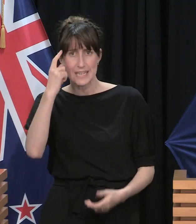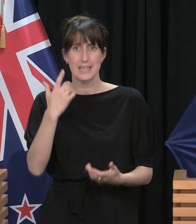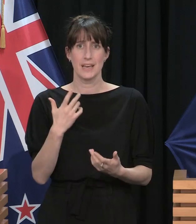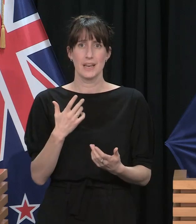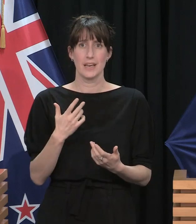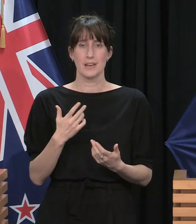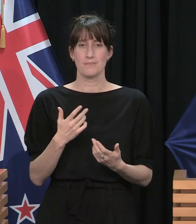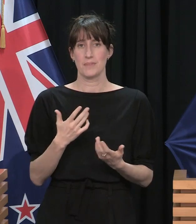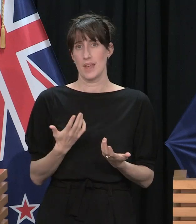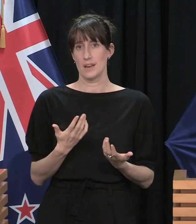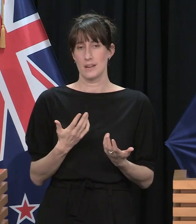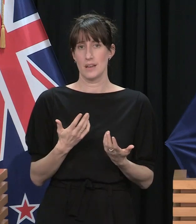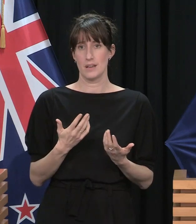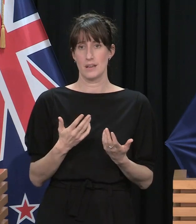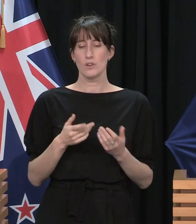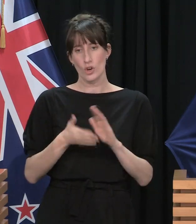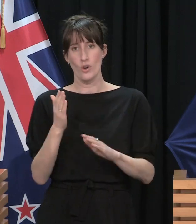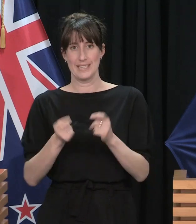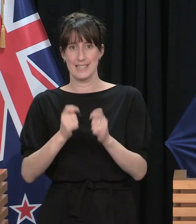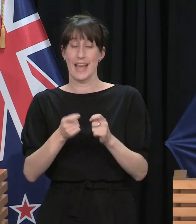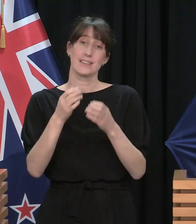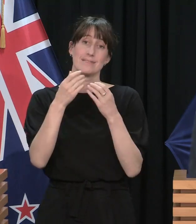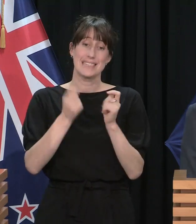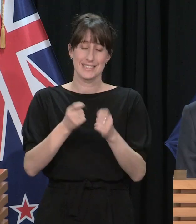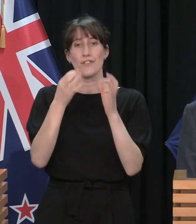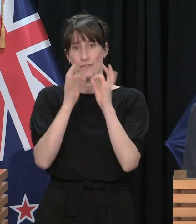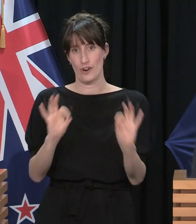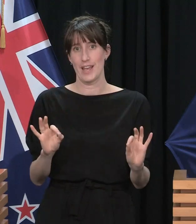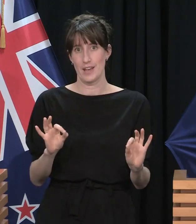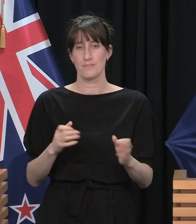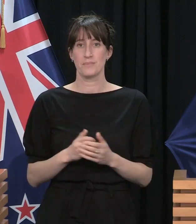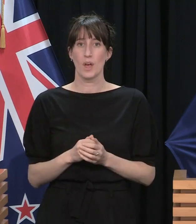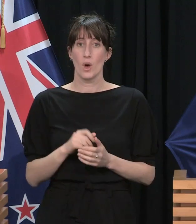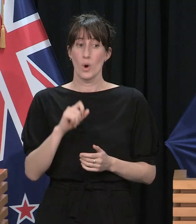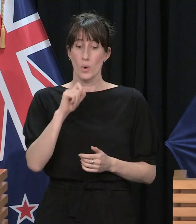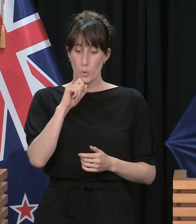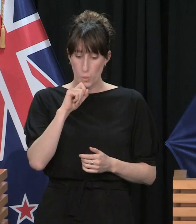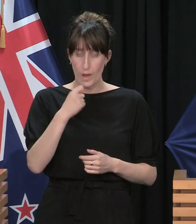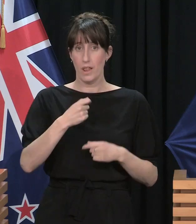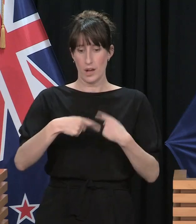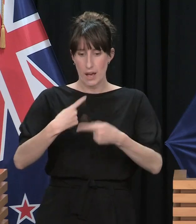Manurewa have symptoms, you should seek advice and get a test. If others are concerned, you should reach out and, if